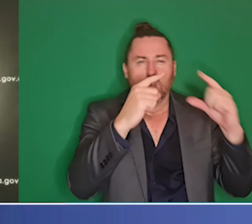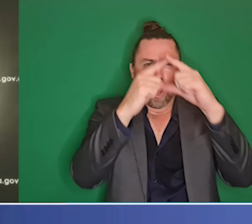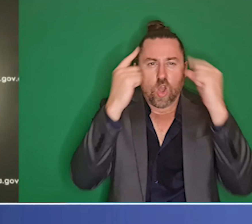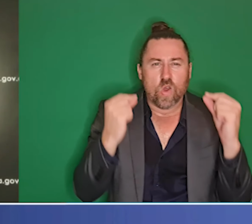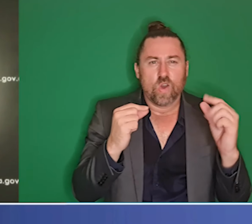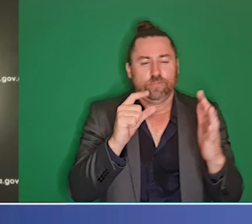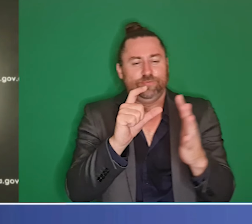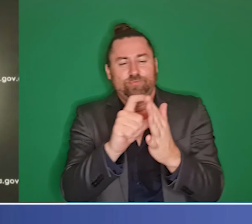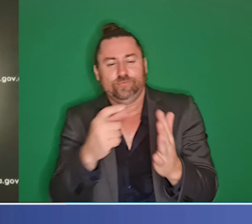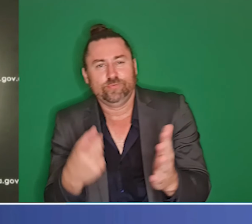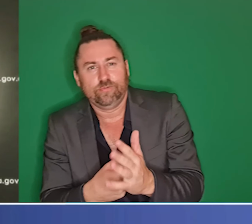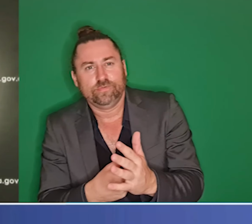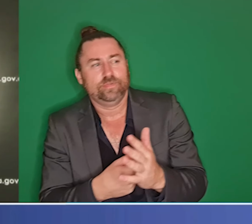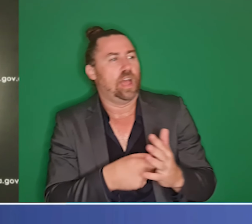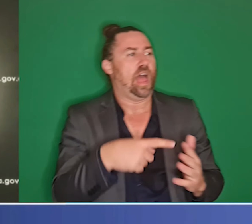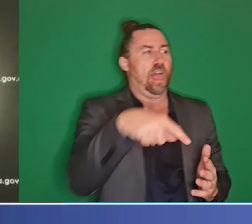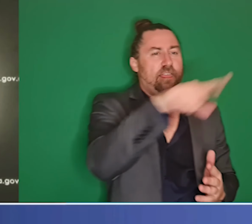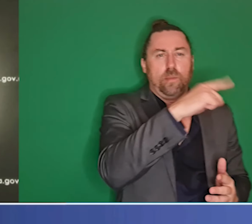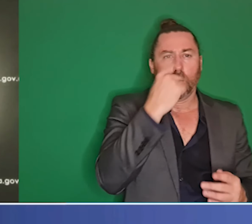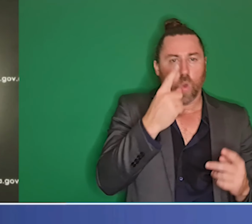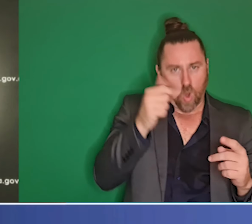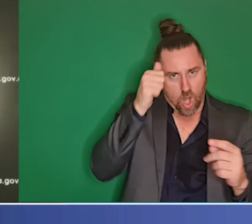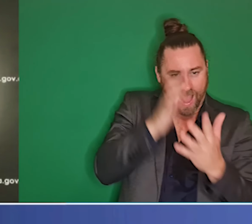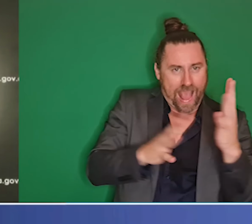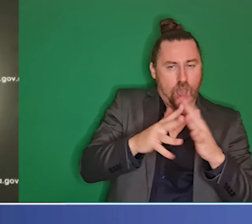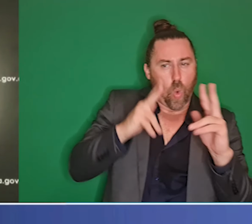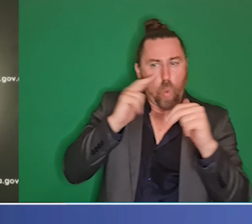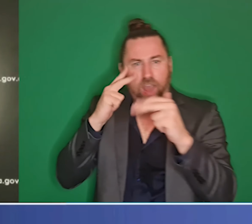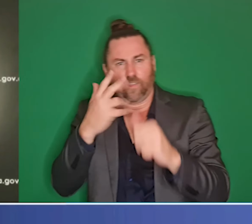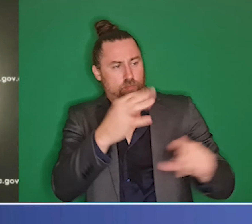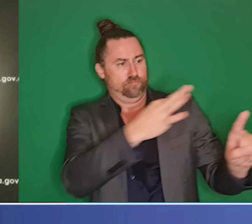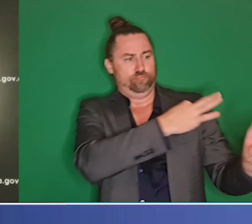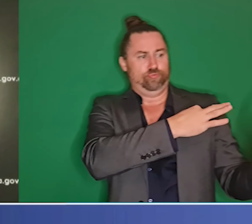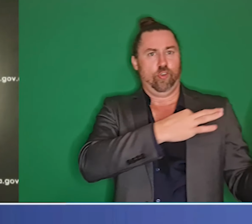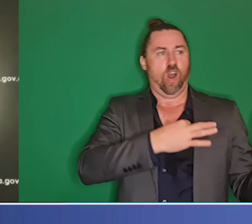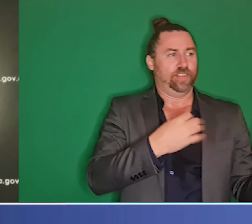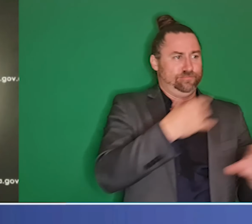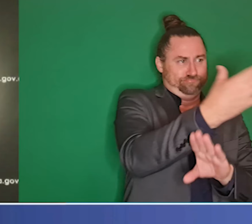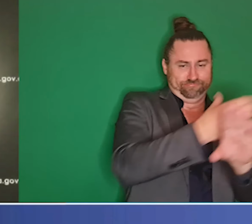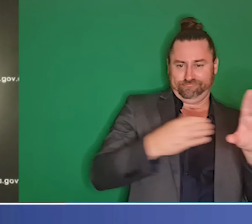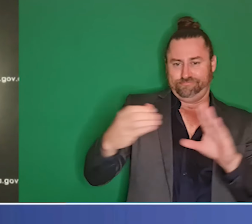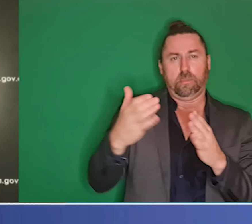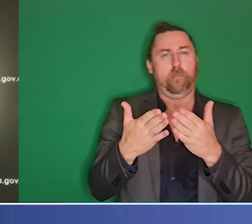doctors, and care staff within the private hospital system. And we prepared for this moment.